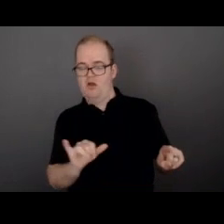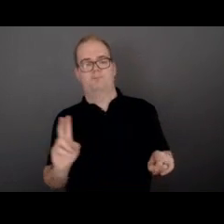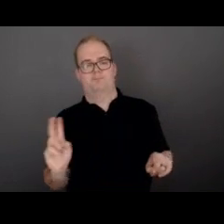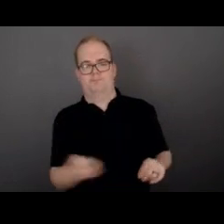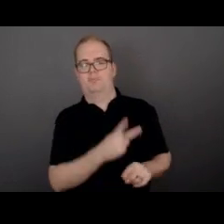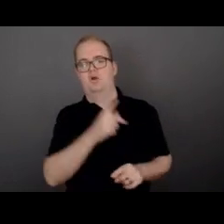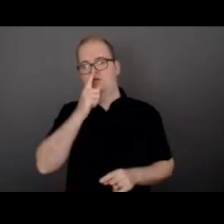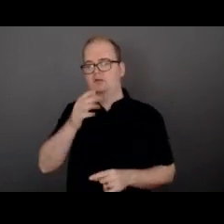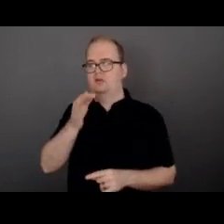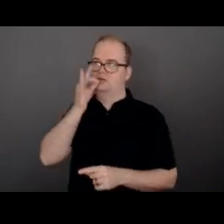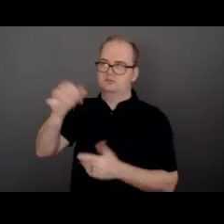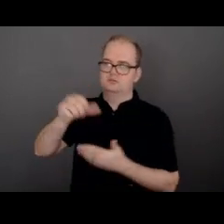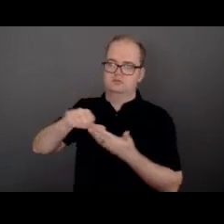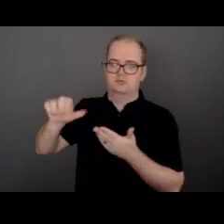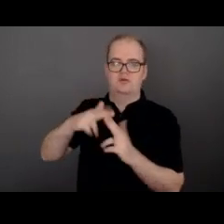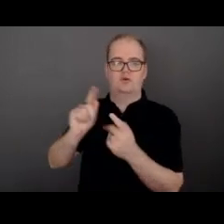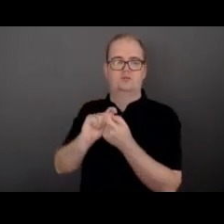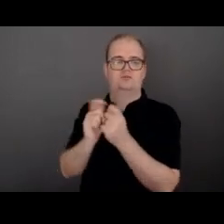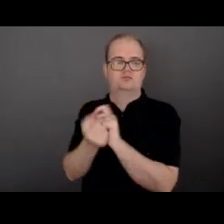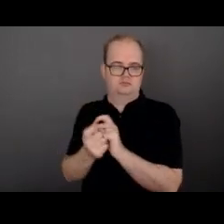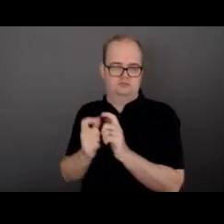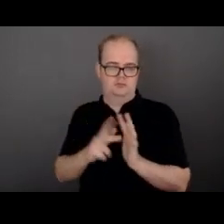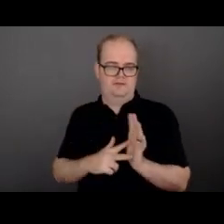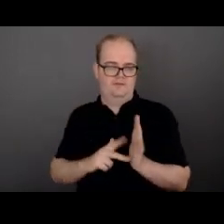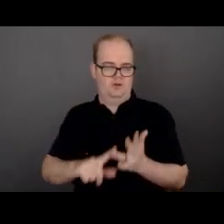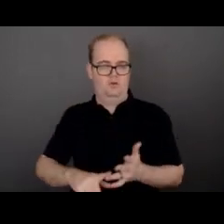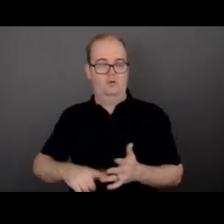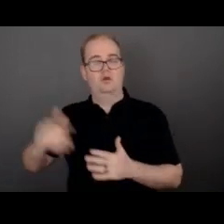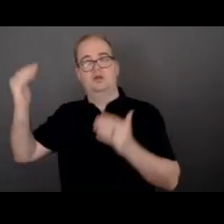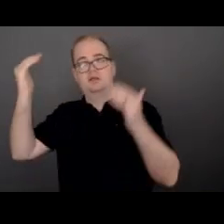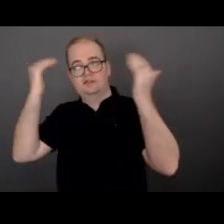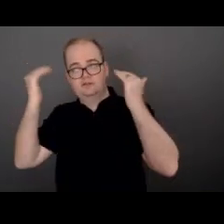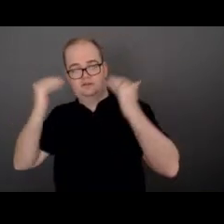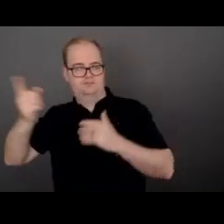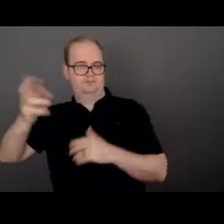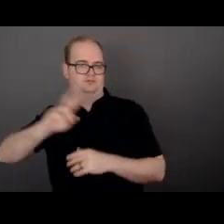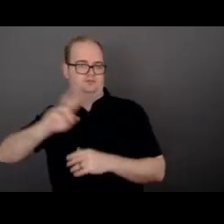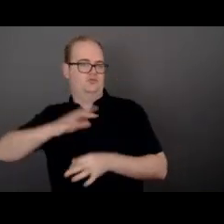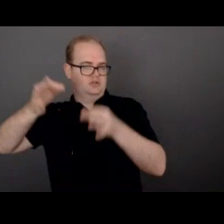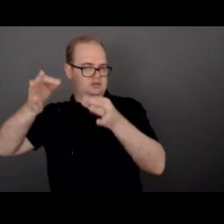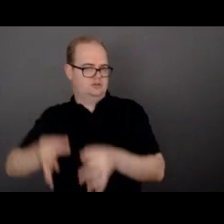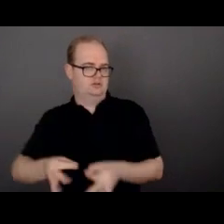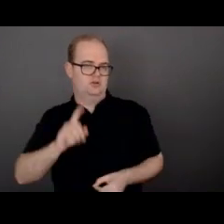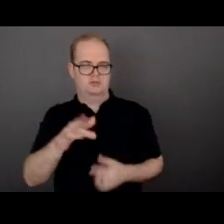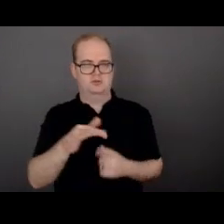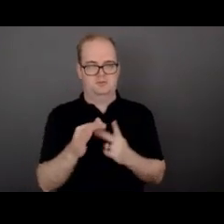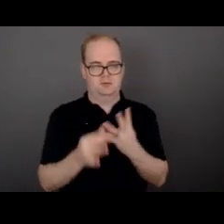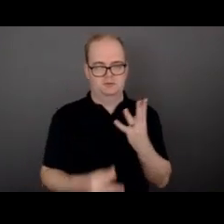Still up to the magistrate to decide but that's certainly an option, obviously.